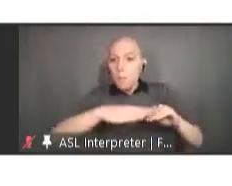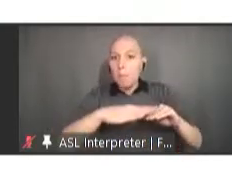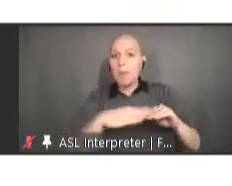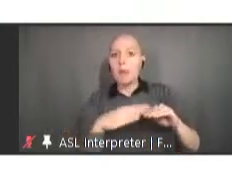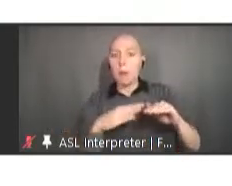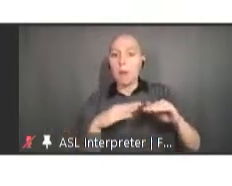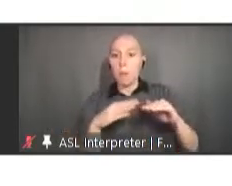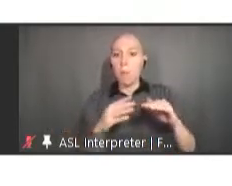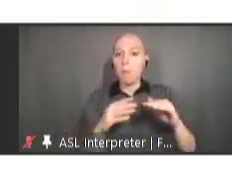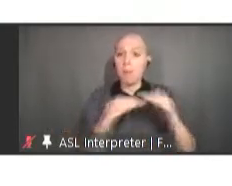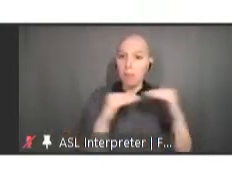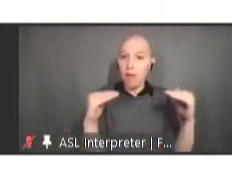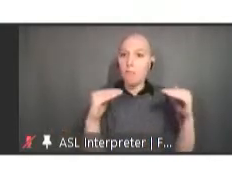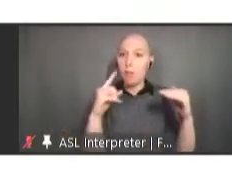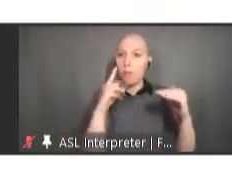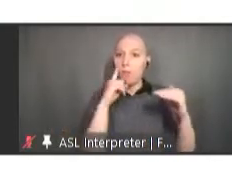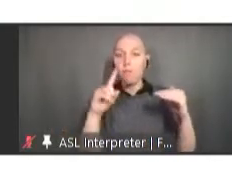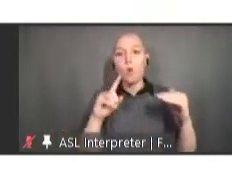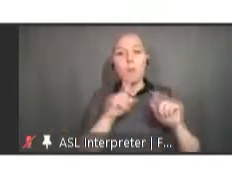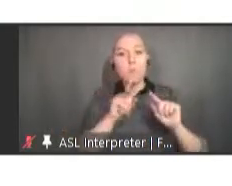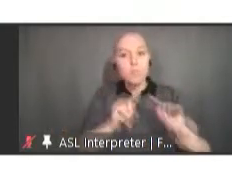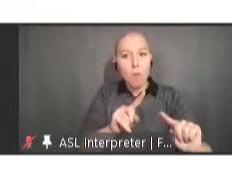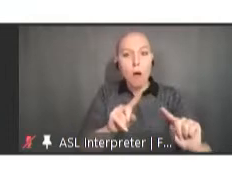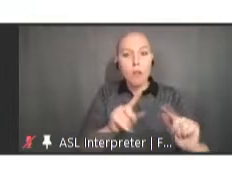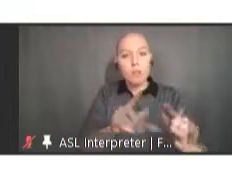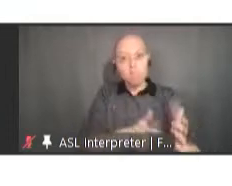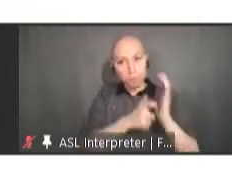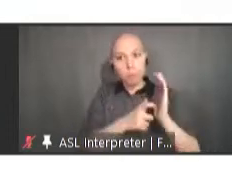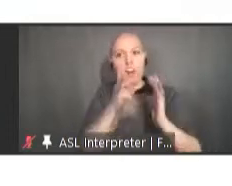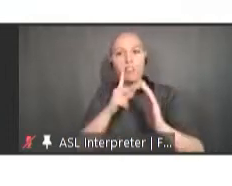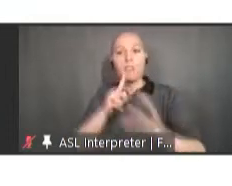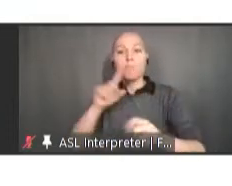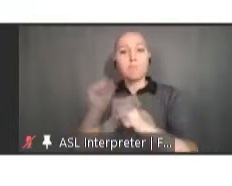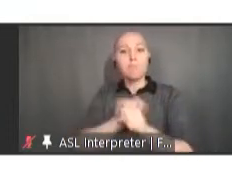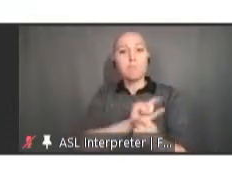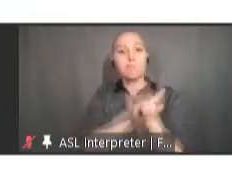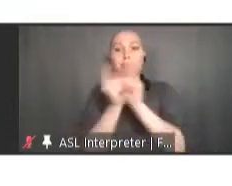protection. Now that threshold can then be used to predict if someone is or is not likely to be